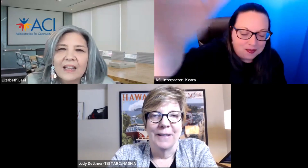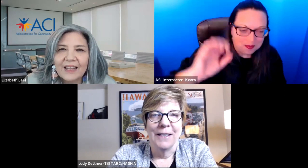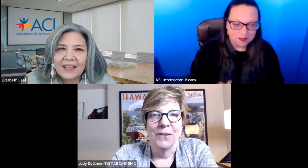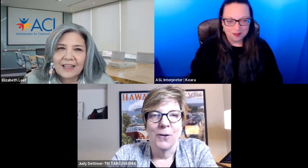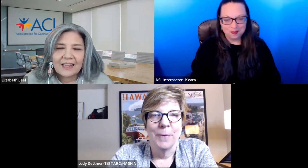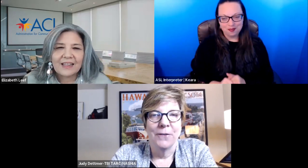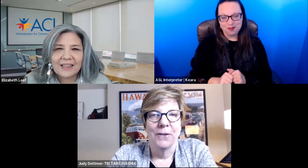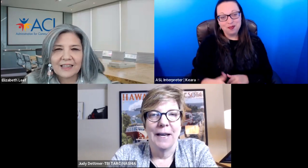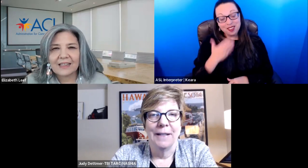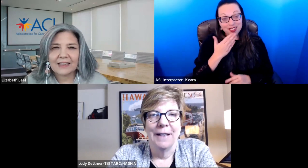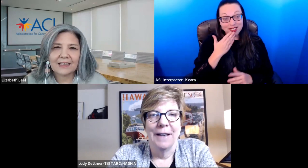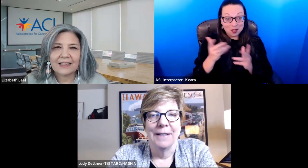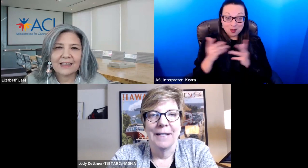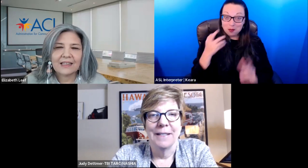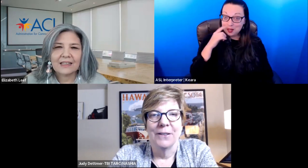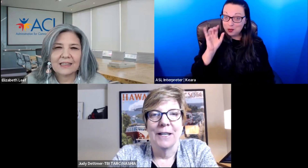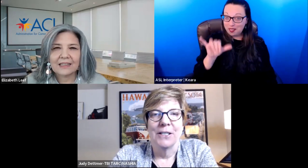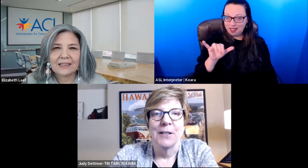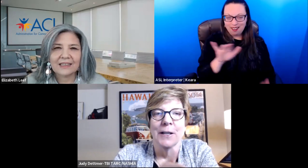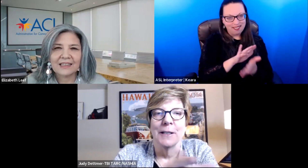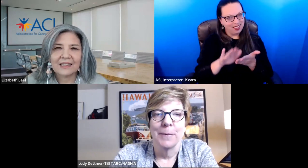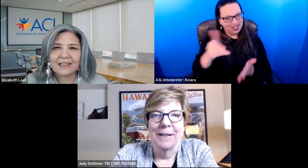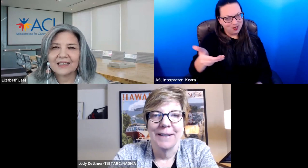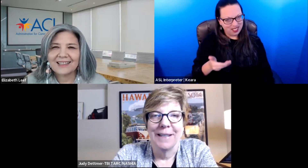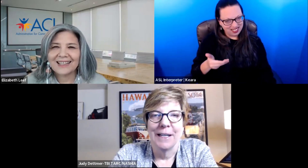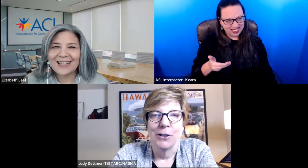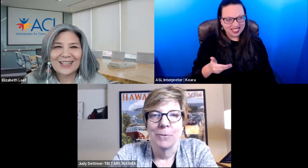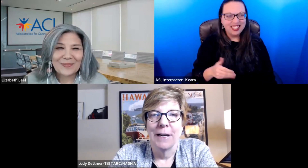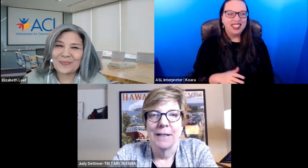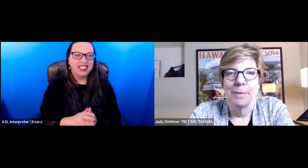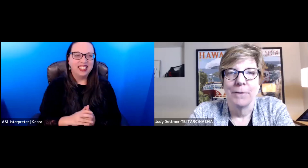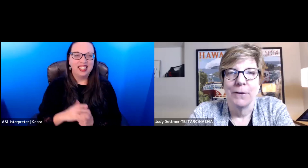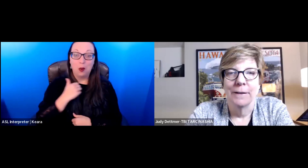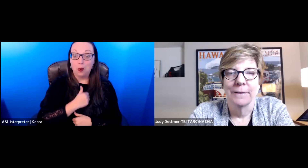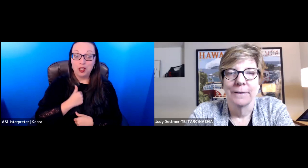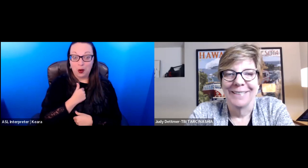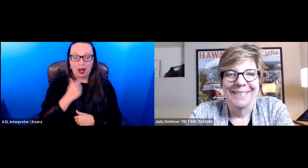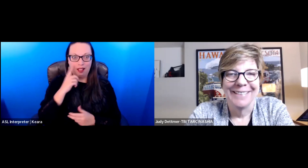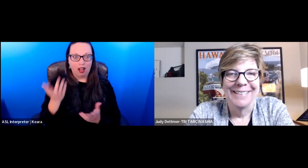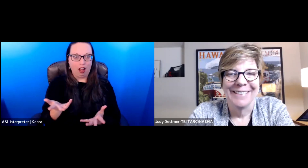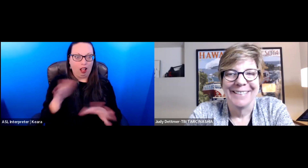Judy Dettmer: Thank you so much for that nice introduction. Sorry, Elizabeth. I think I jumped right on top of you there. Elizabeth Leef: That's fine.